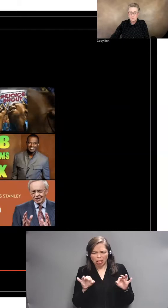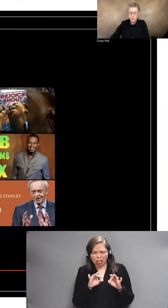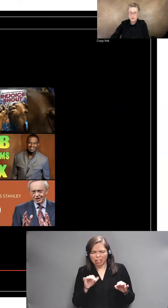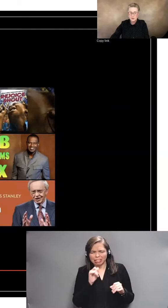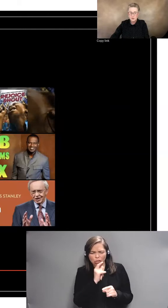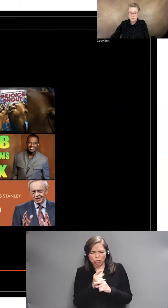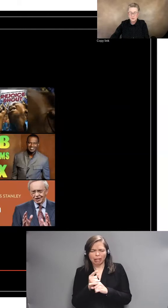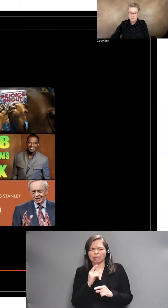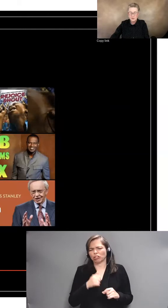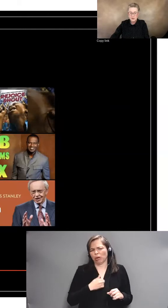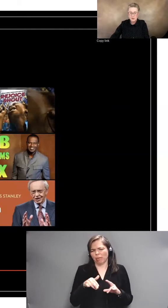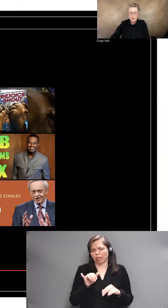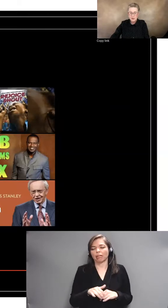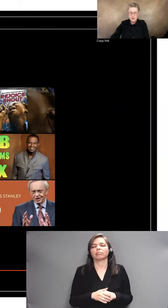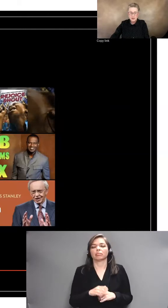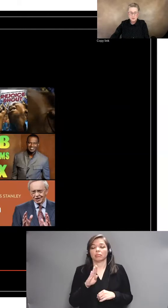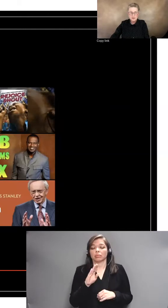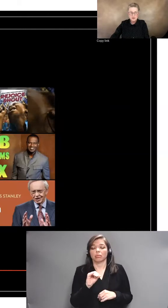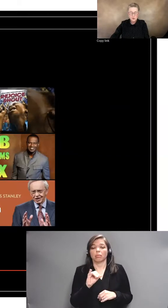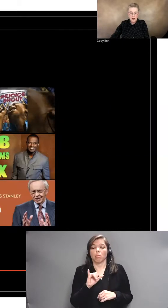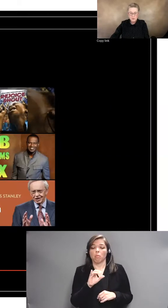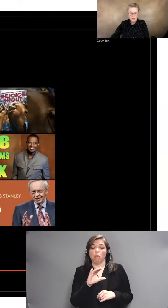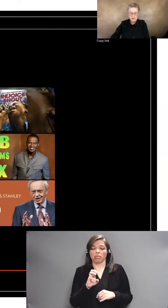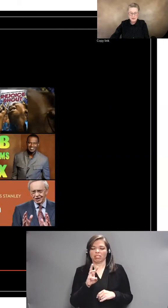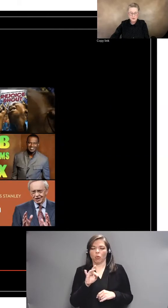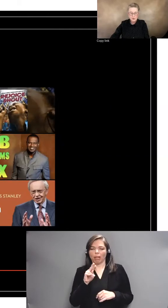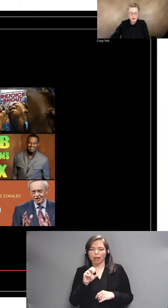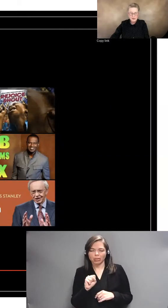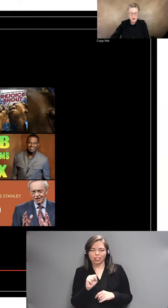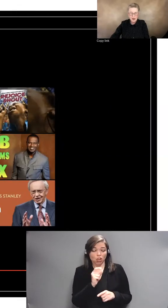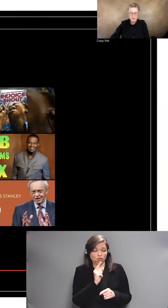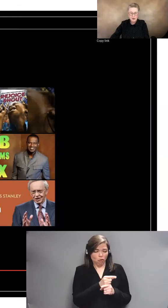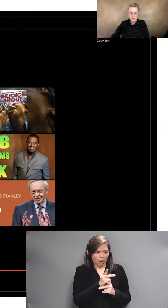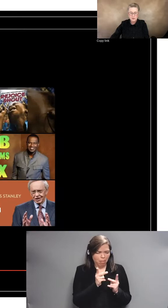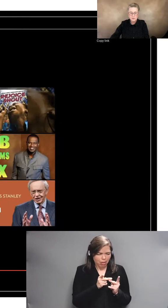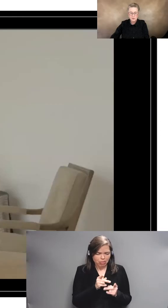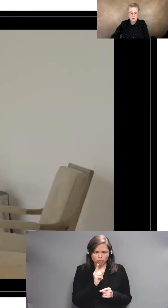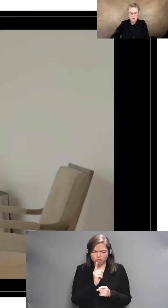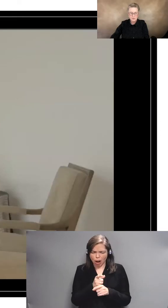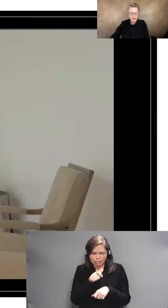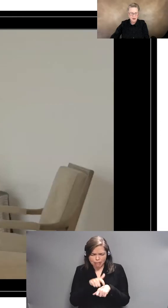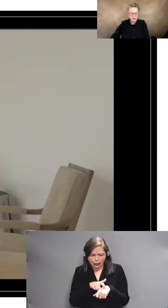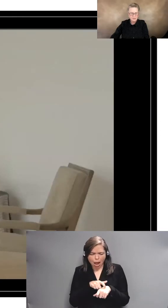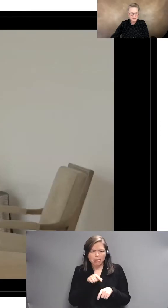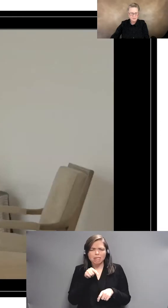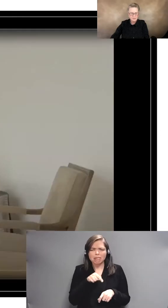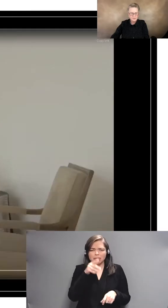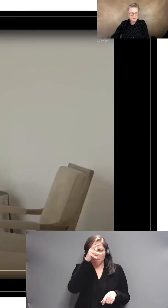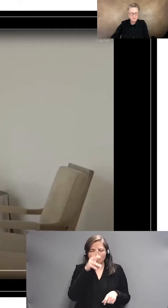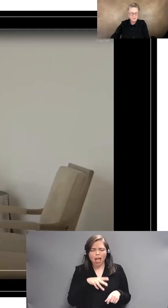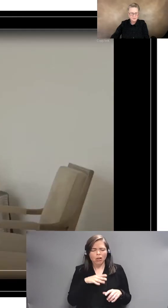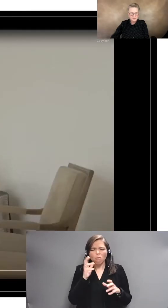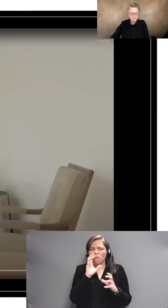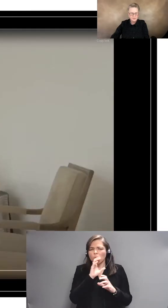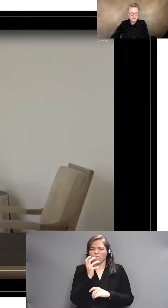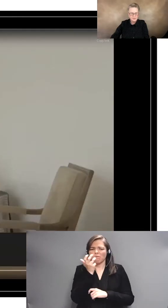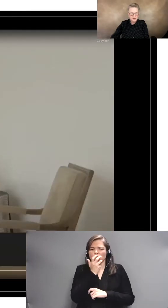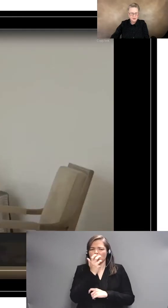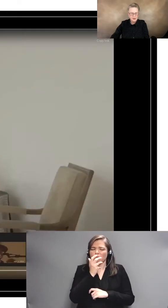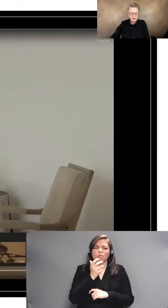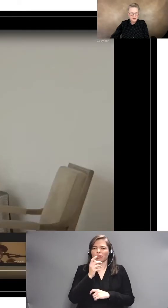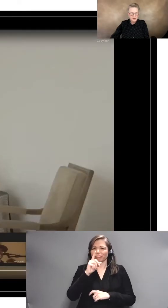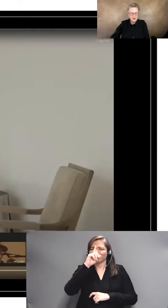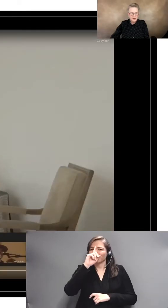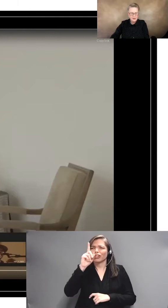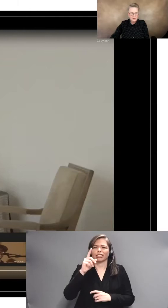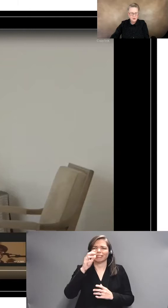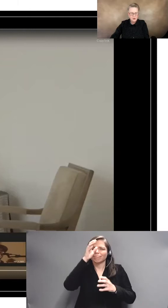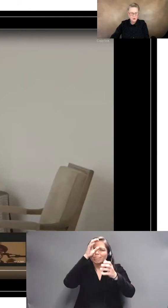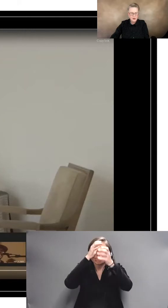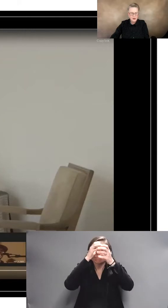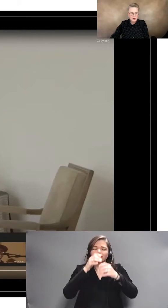Boyce Williams, he was in the right place at the right time and was a brilliant man